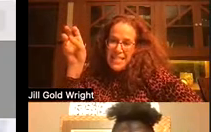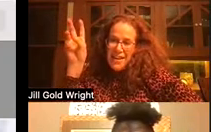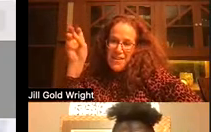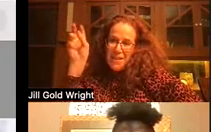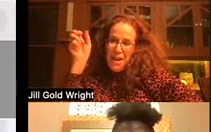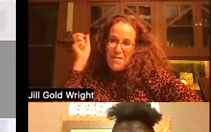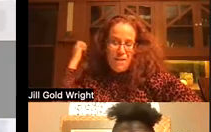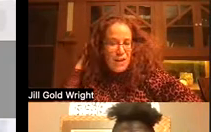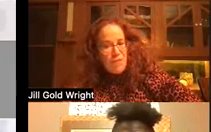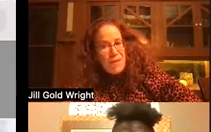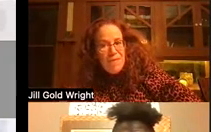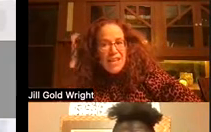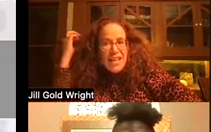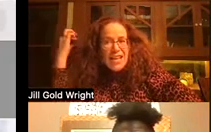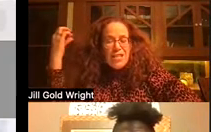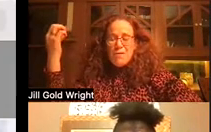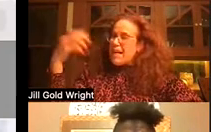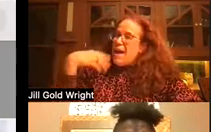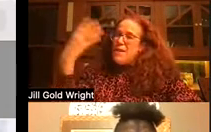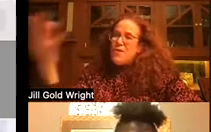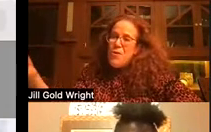seder until we have a 20:05:03 off-comin so we're going to have